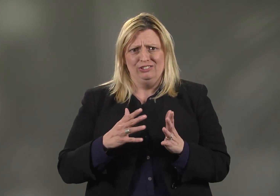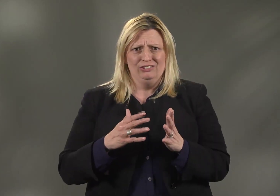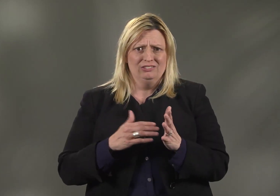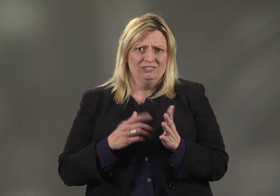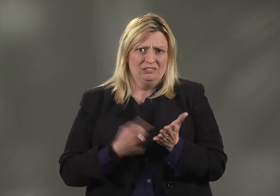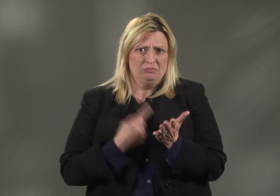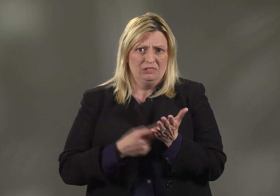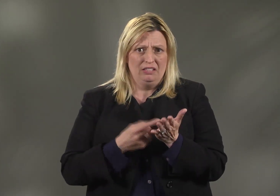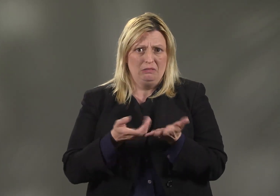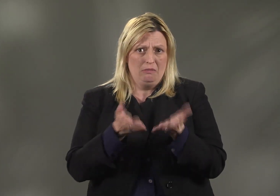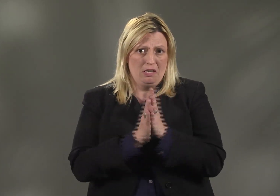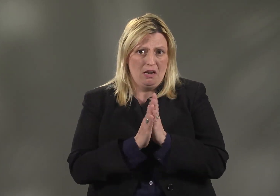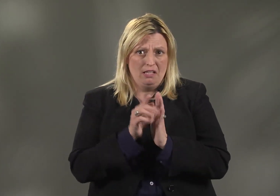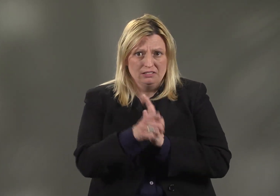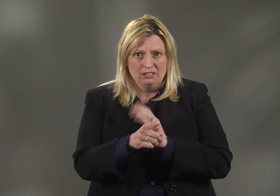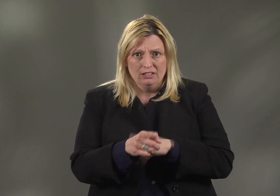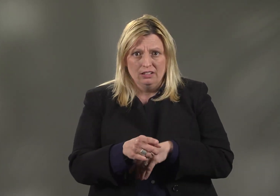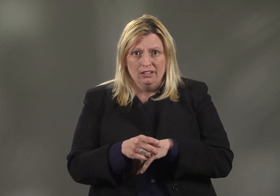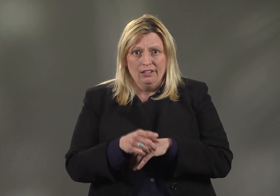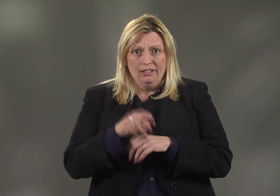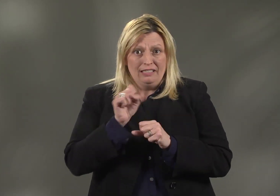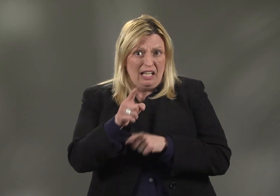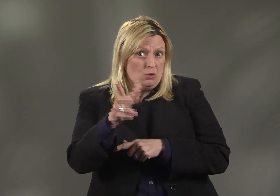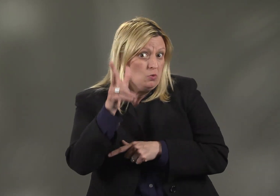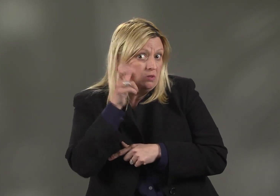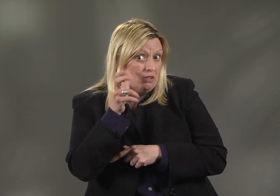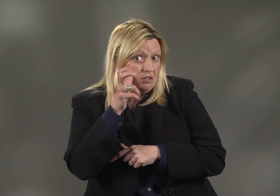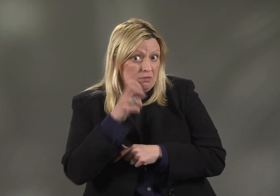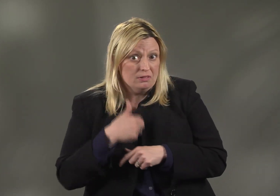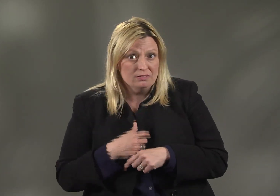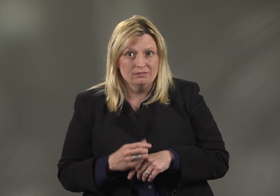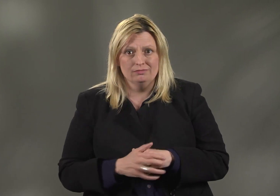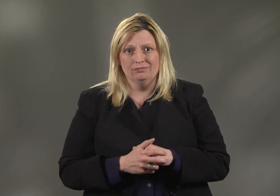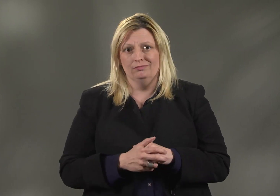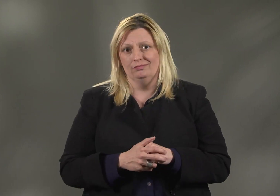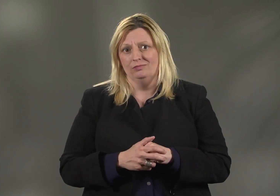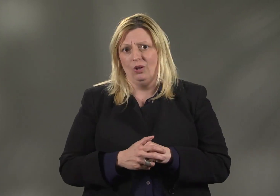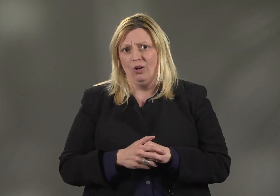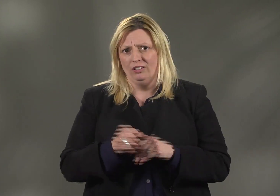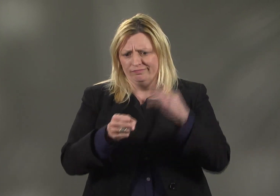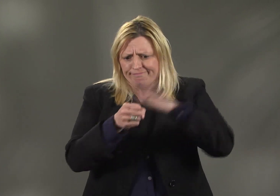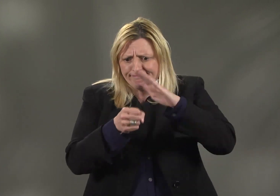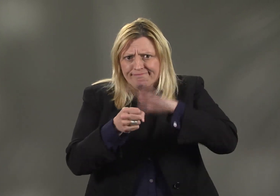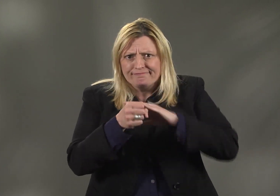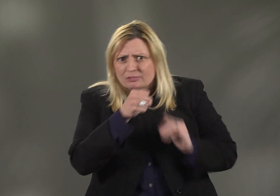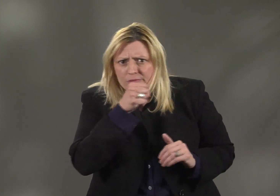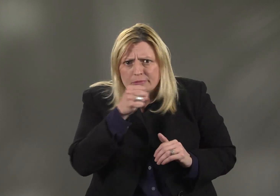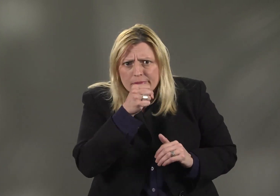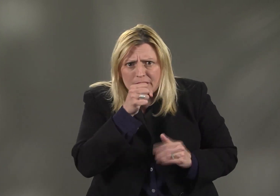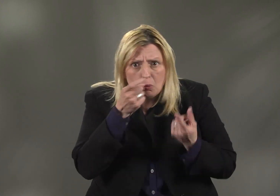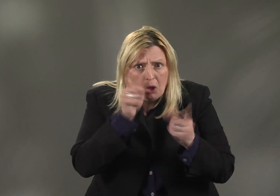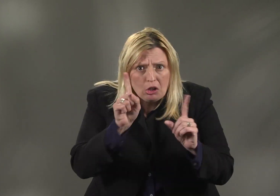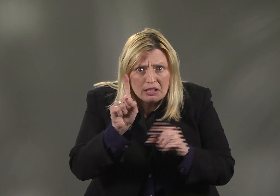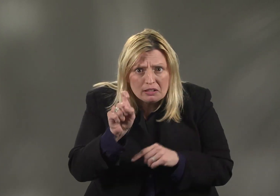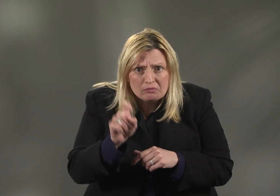A teacher may ask a student, "Can you hear me?" or, "Is this microphone working?"